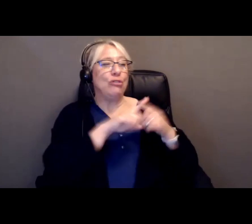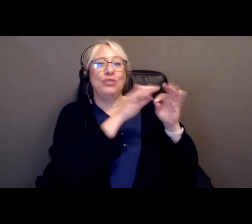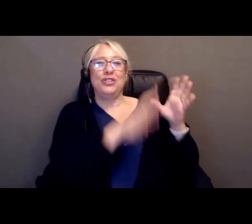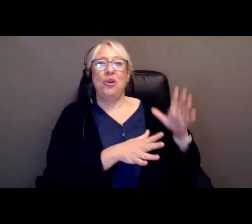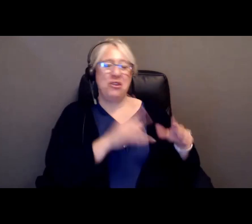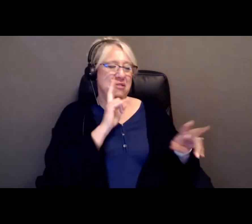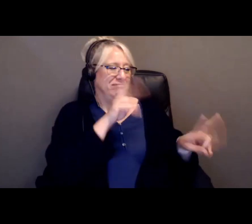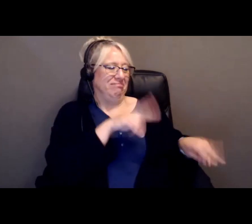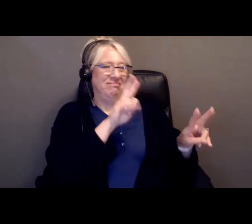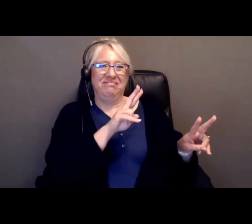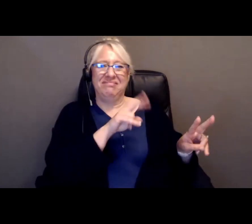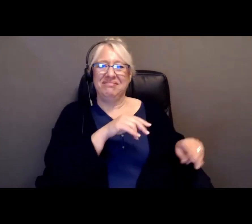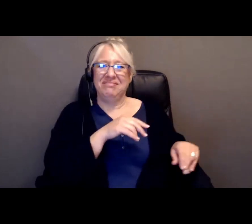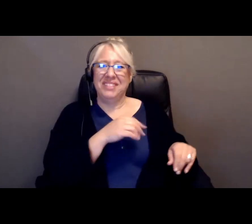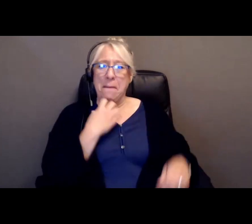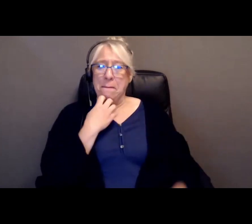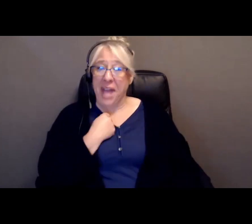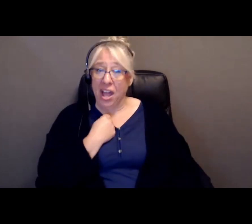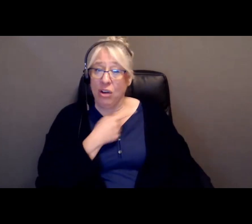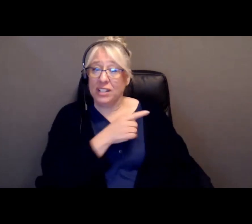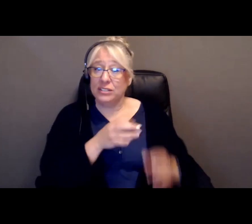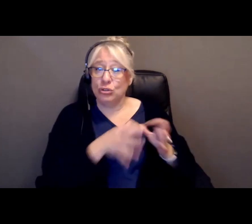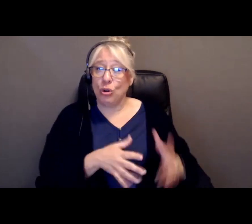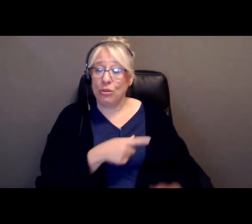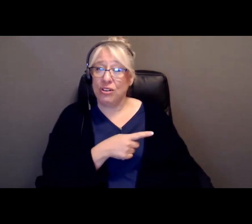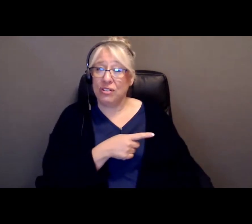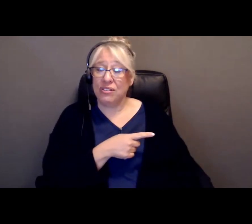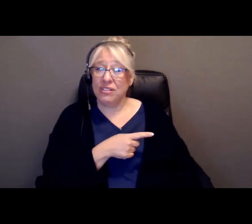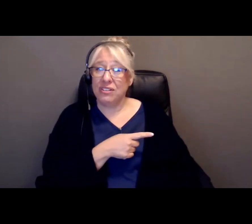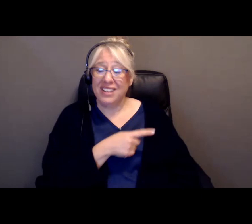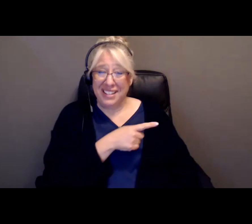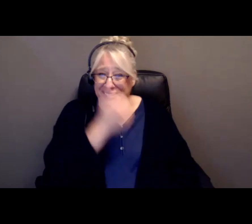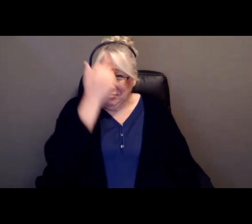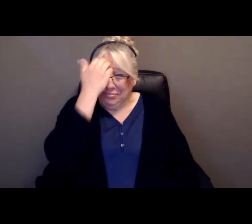and embarrassed the interpreter. Like he didn't even have a clue how to deal with an interpreter.